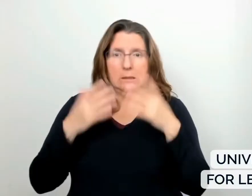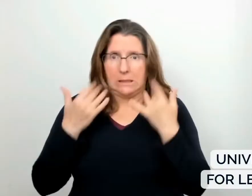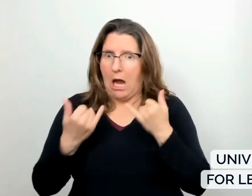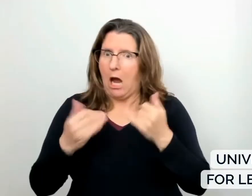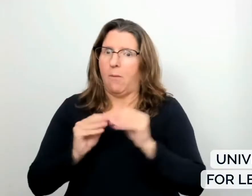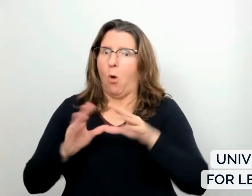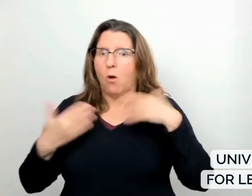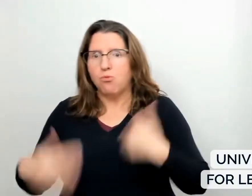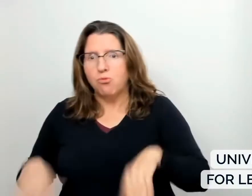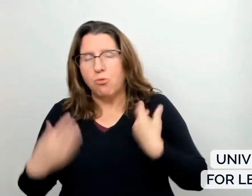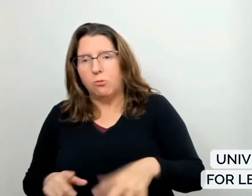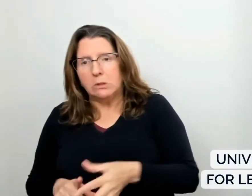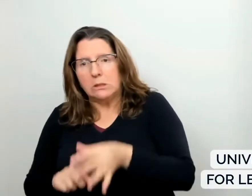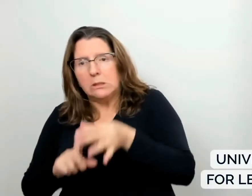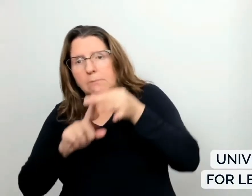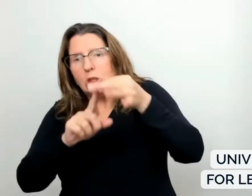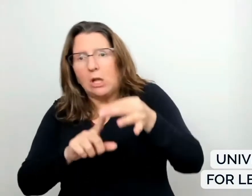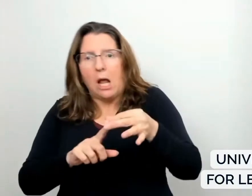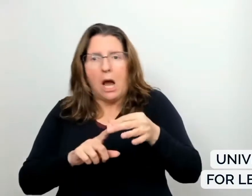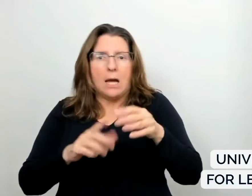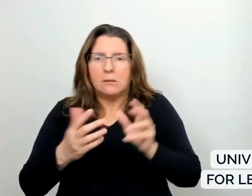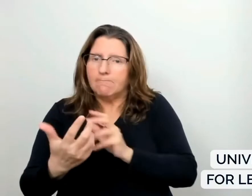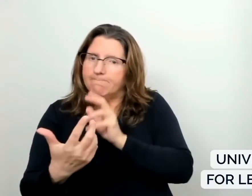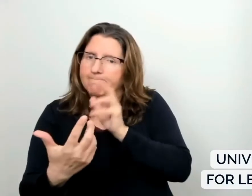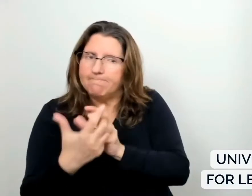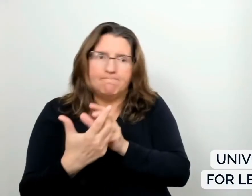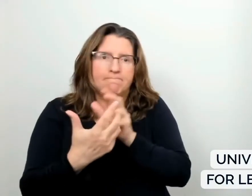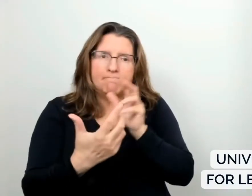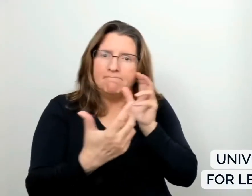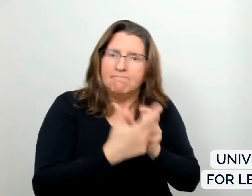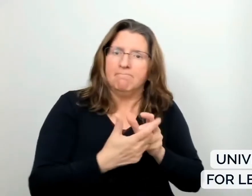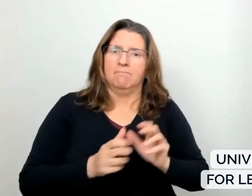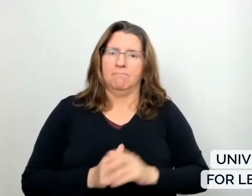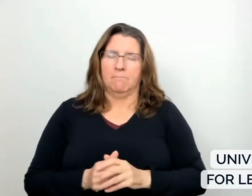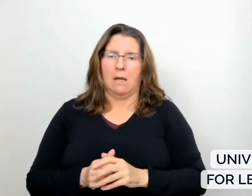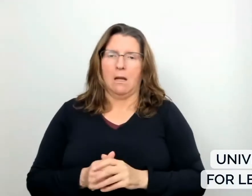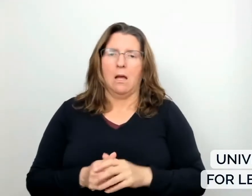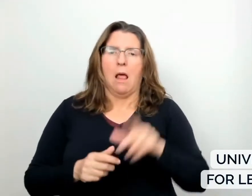It's even more individualized.